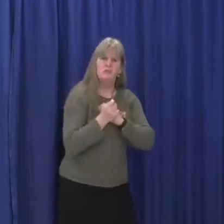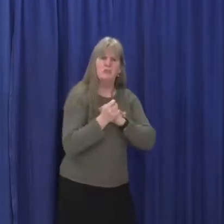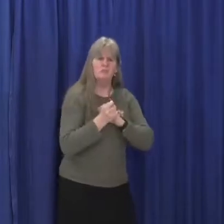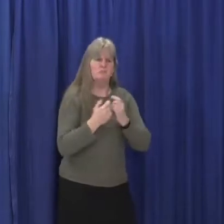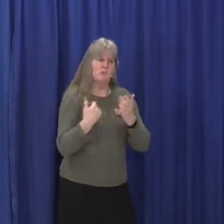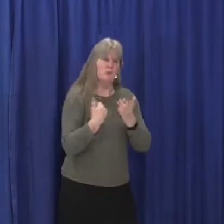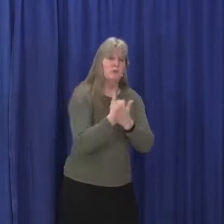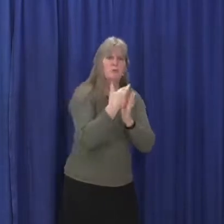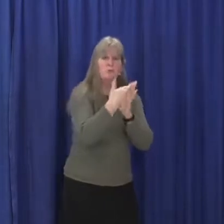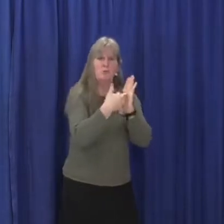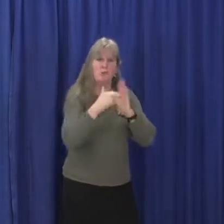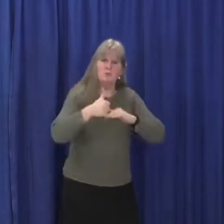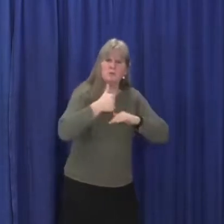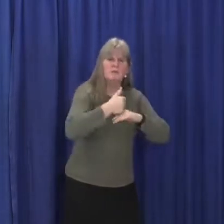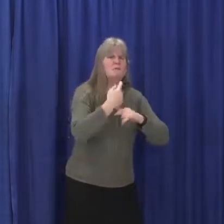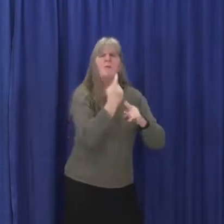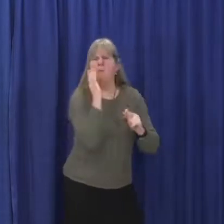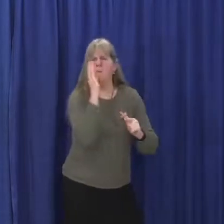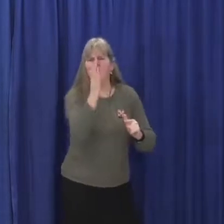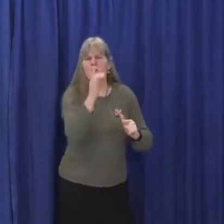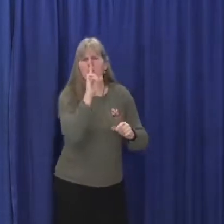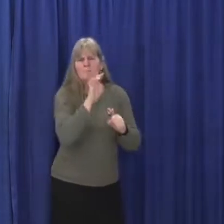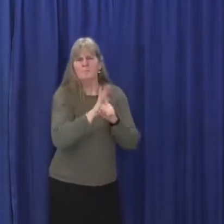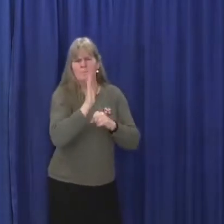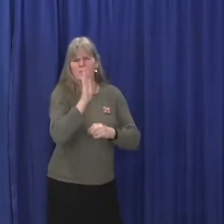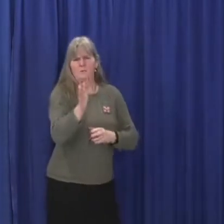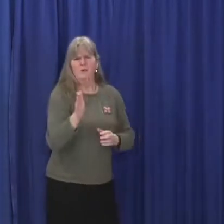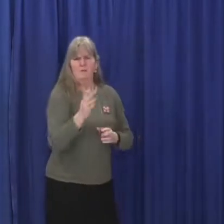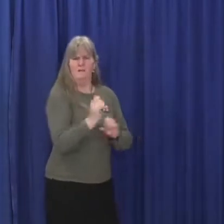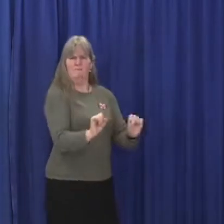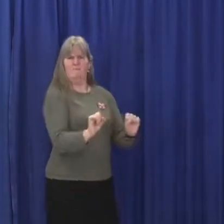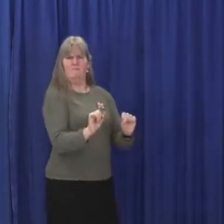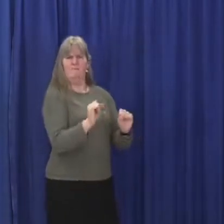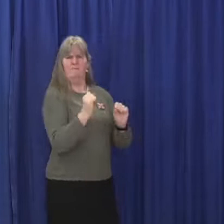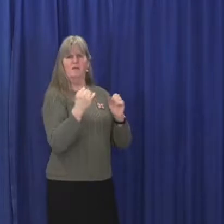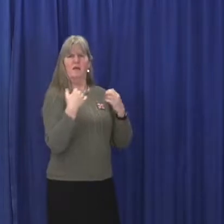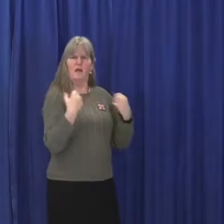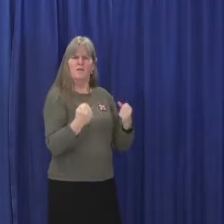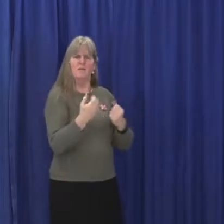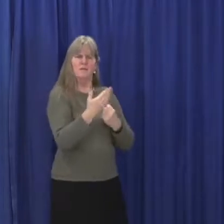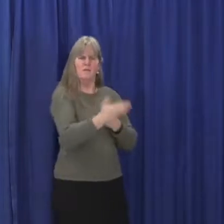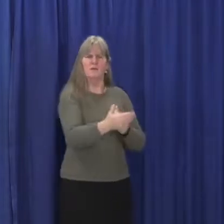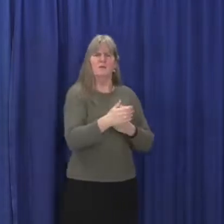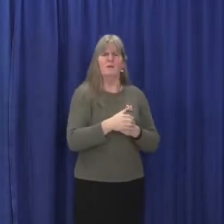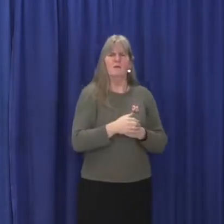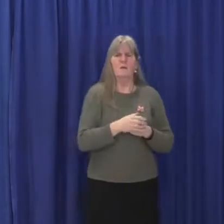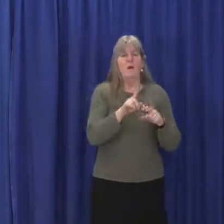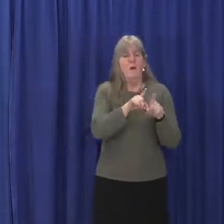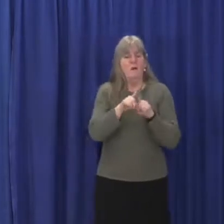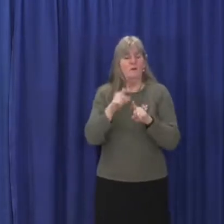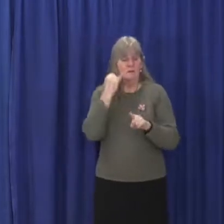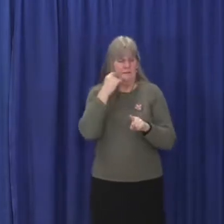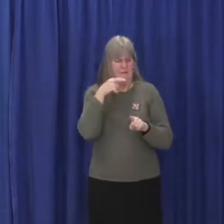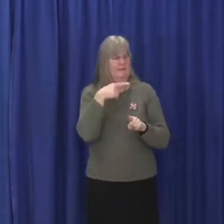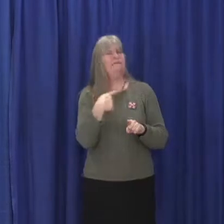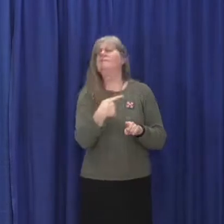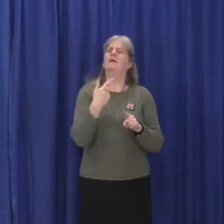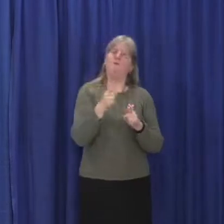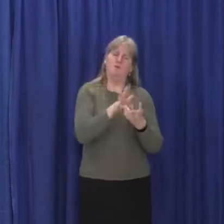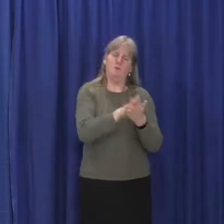health and safety measures. And we will make sure you are notified of any changes to your child's school